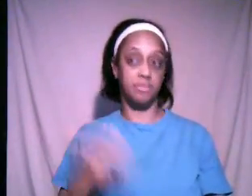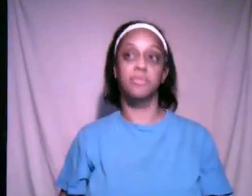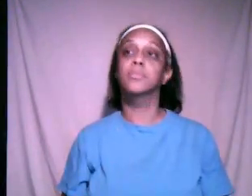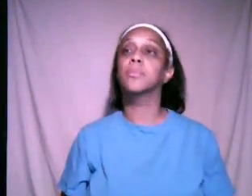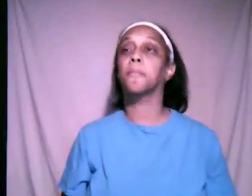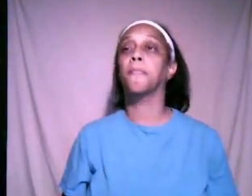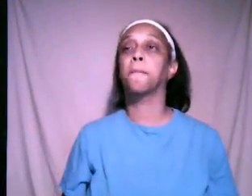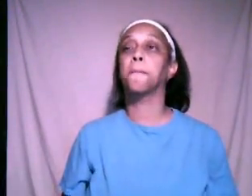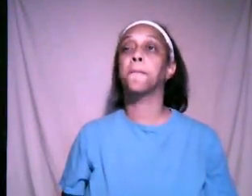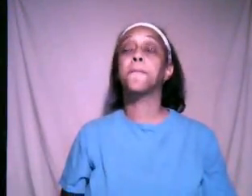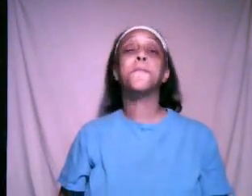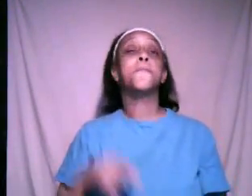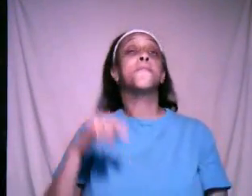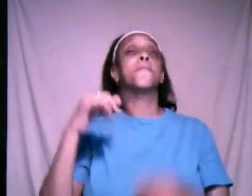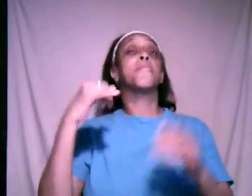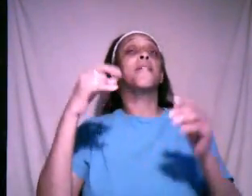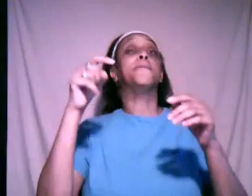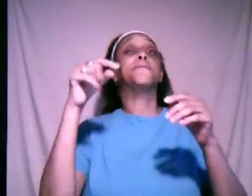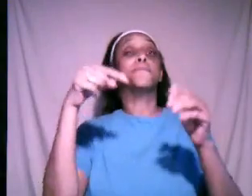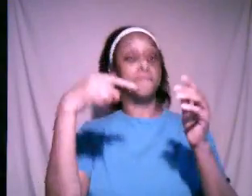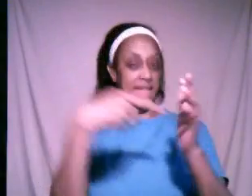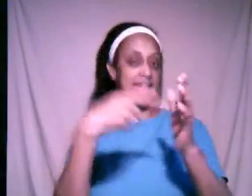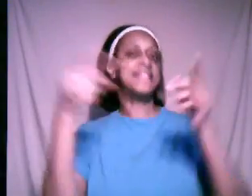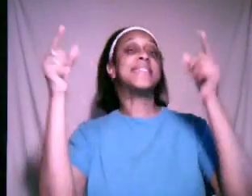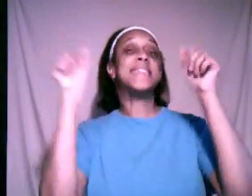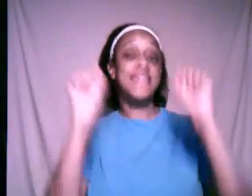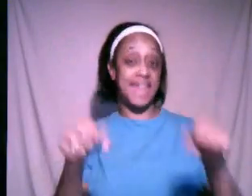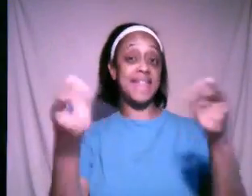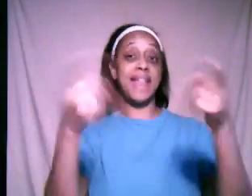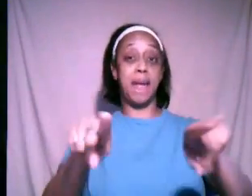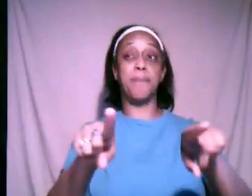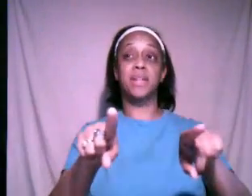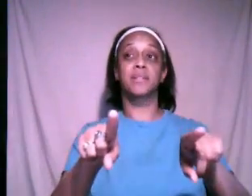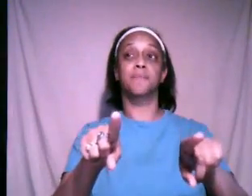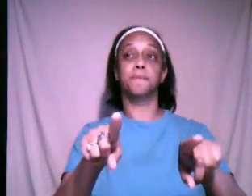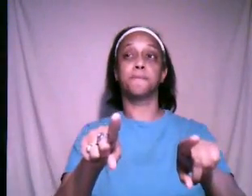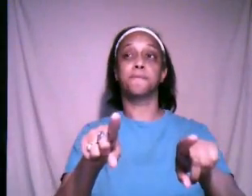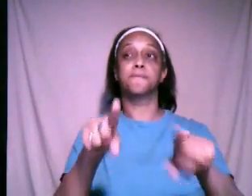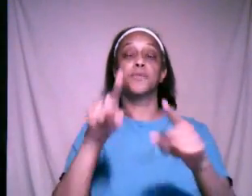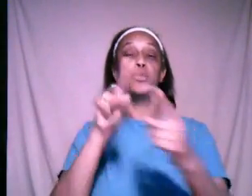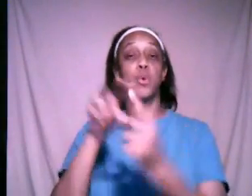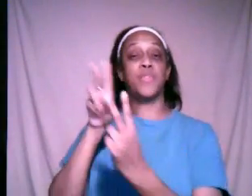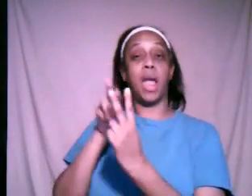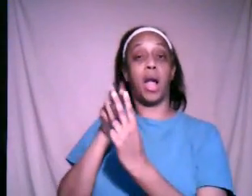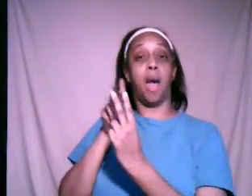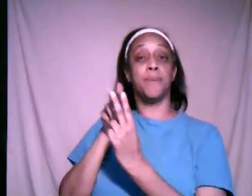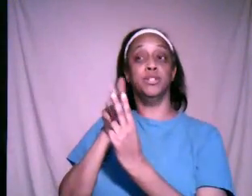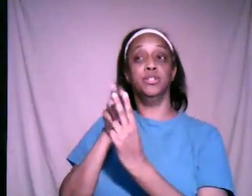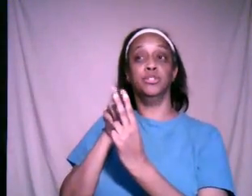It can happen to couples,